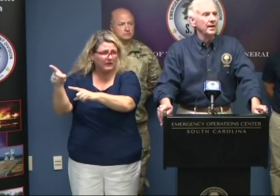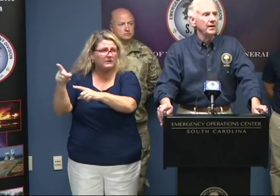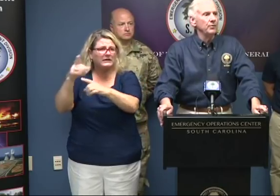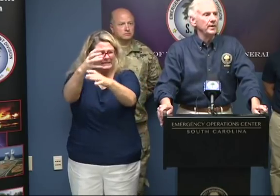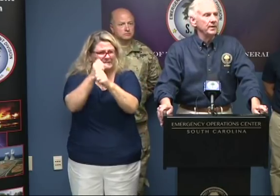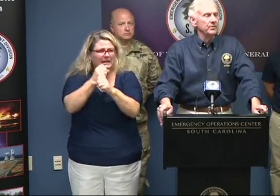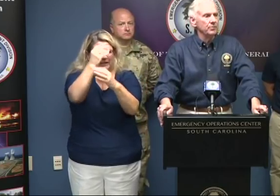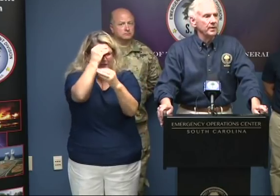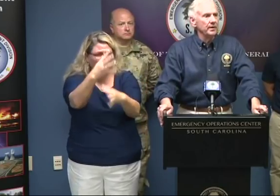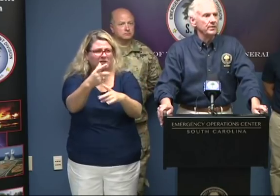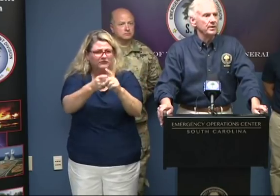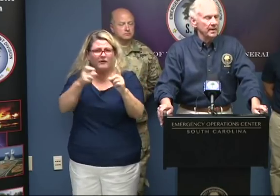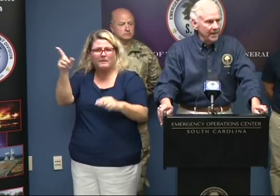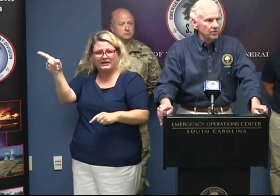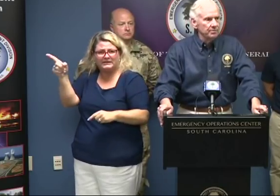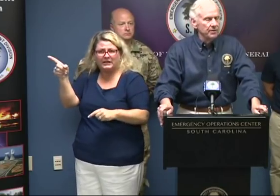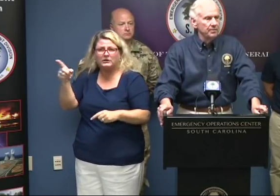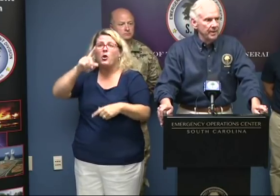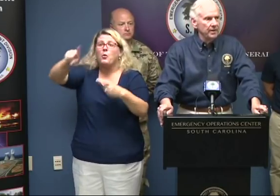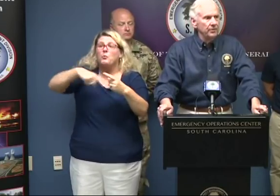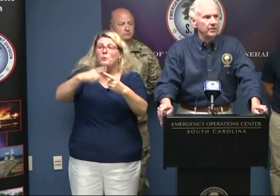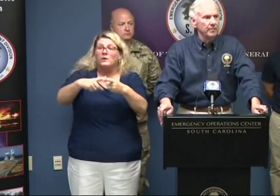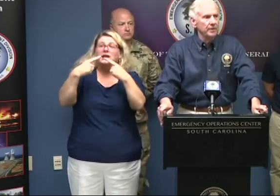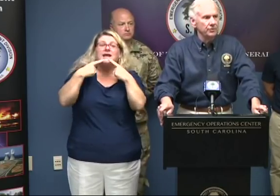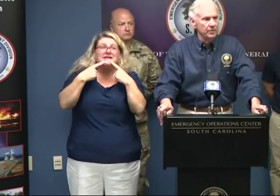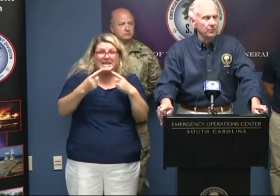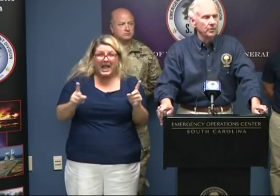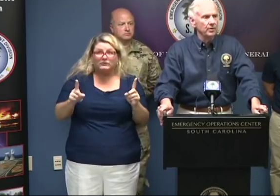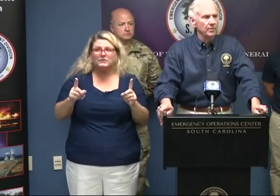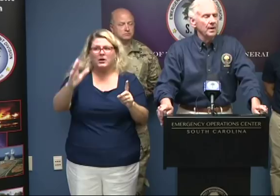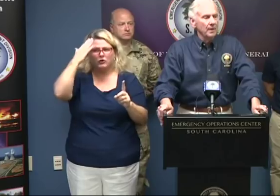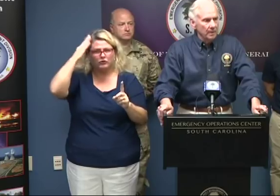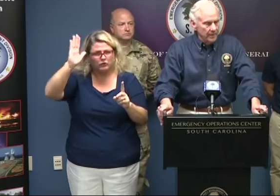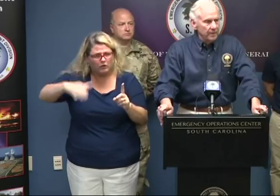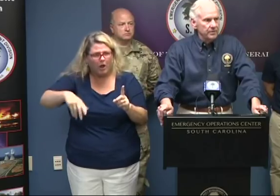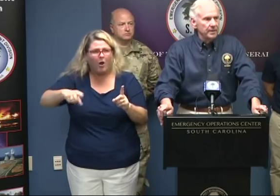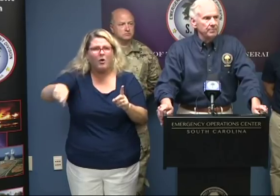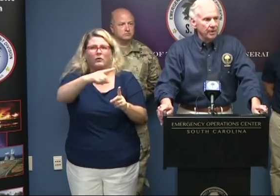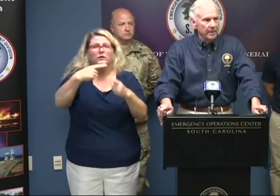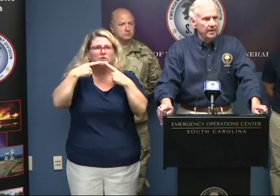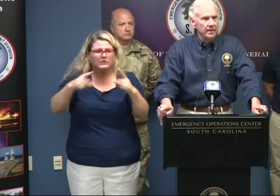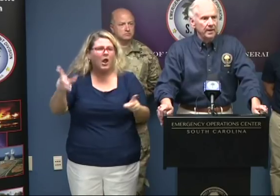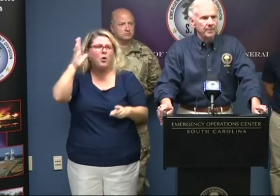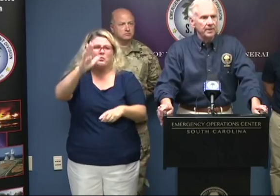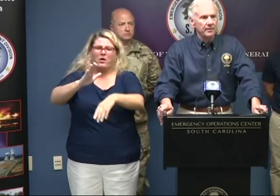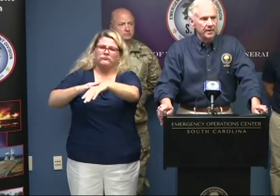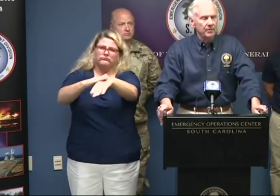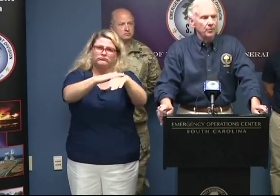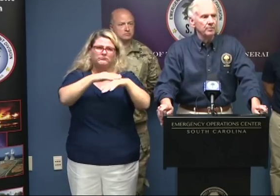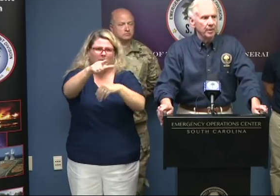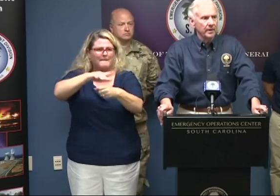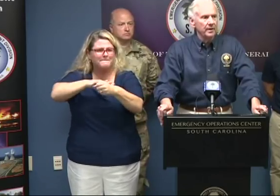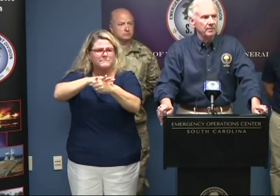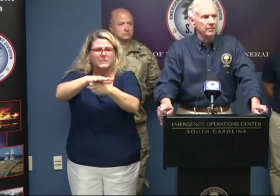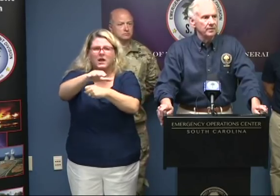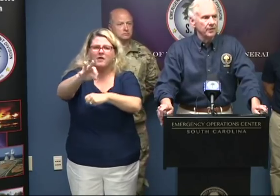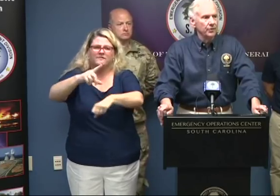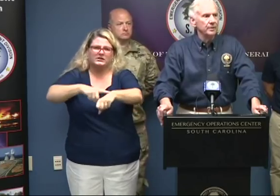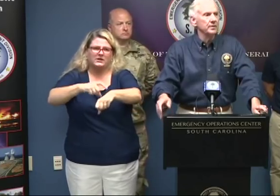And when there's an announcement to make you can be assured we'll announce it in plenty of time to give everyone plenty of notice.